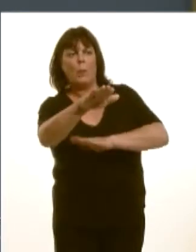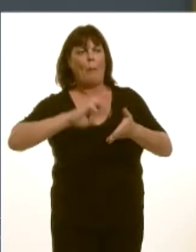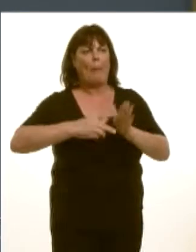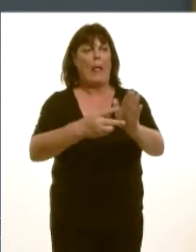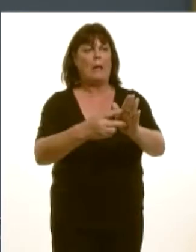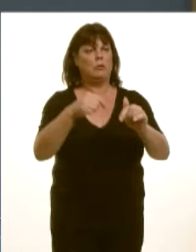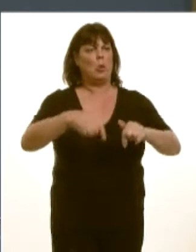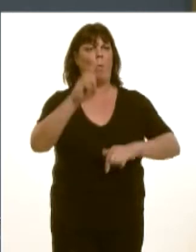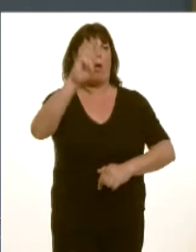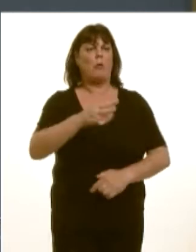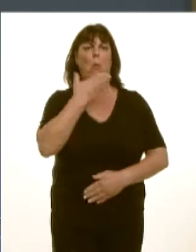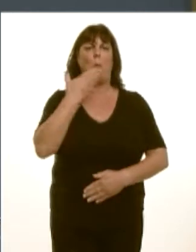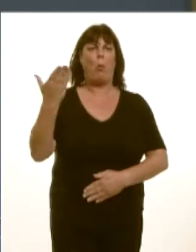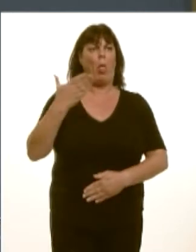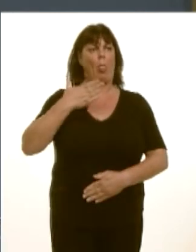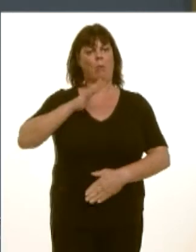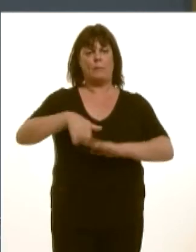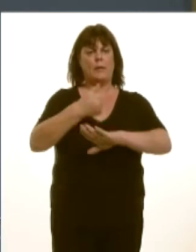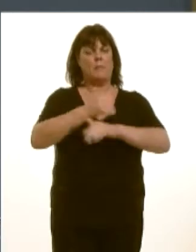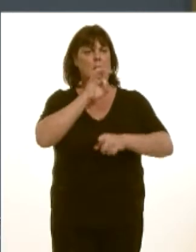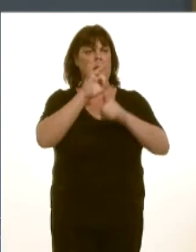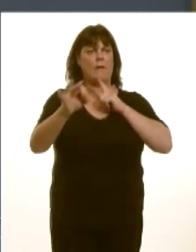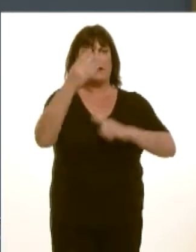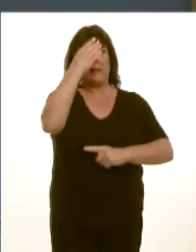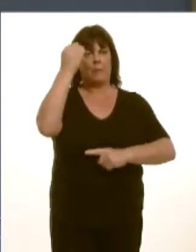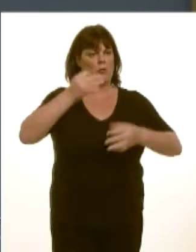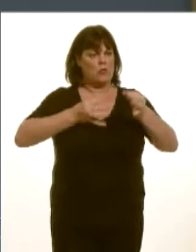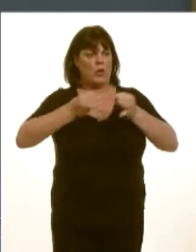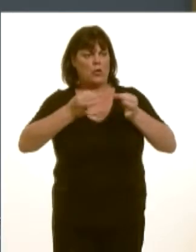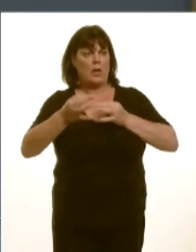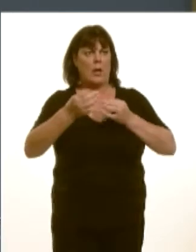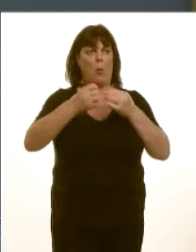calls for a specific dementia strategy, with clear lines of accountability.